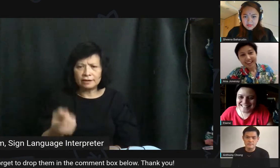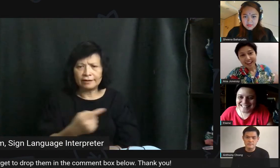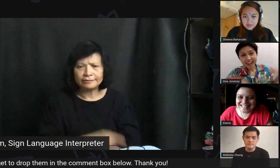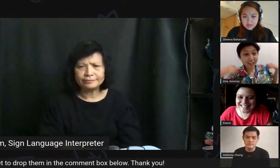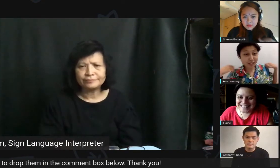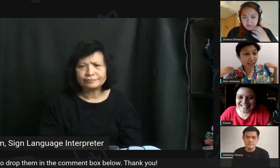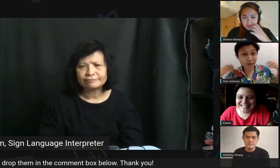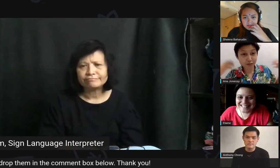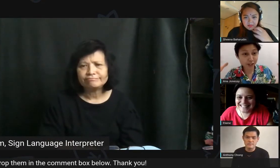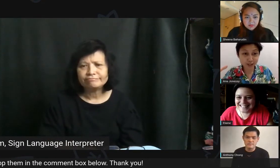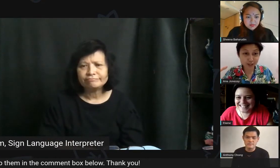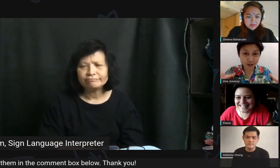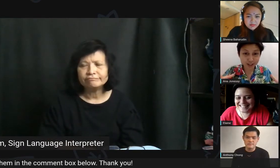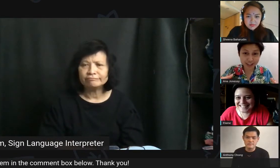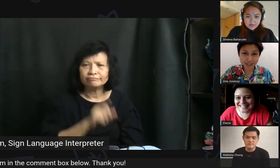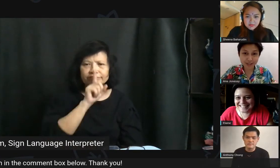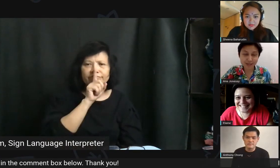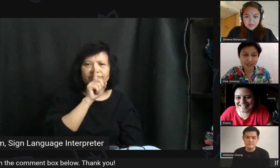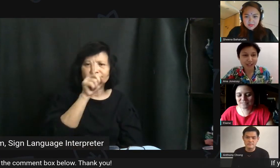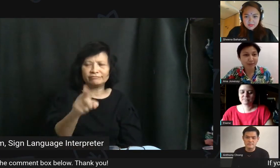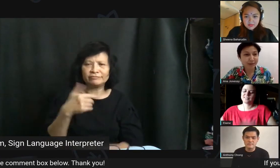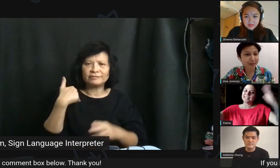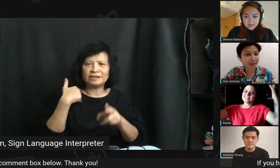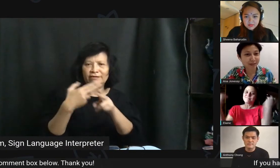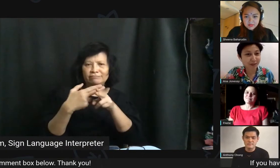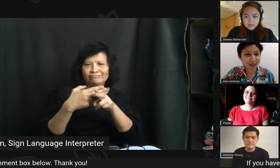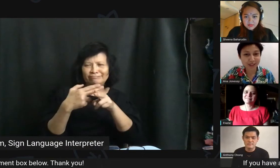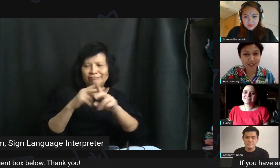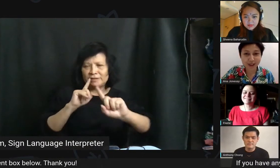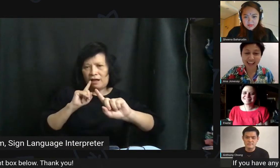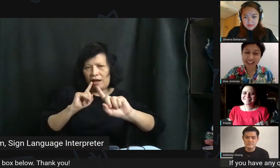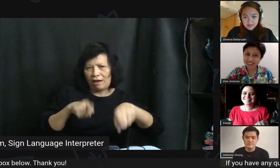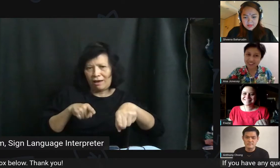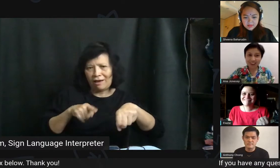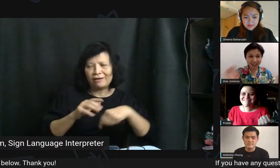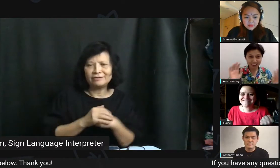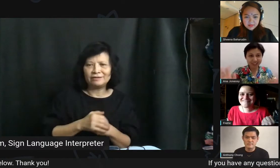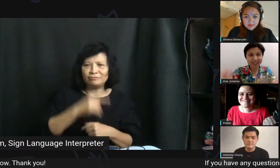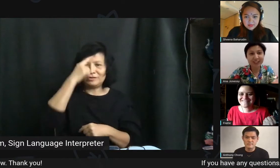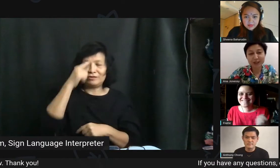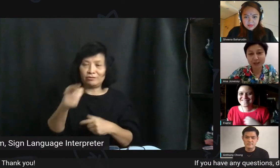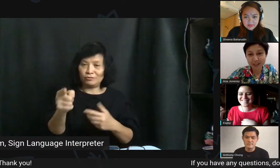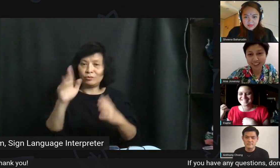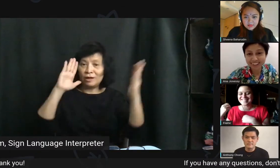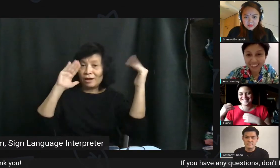I actually have a very short answer for this but because you wanted a long answer, I'll do the longer one.